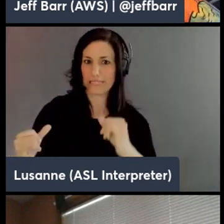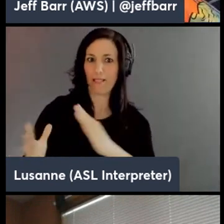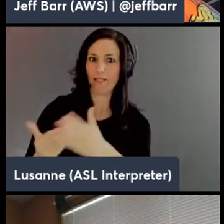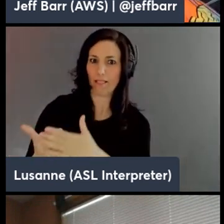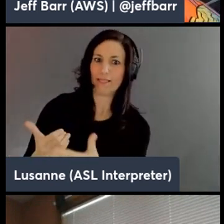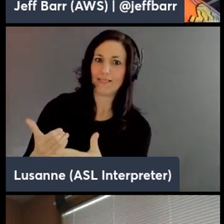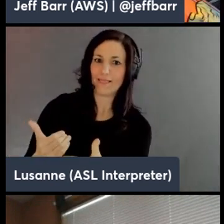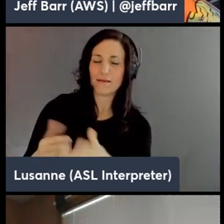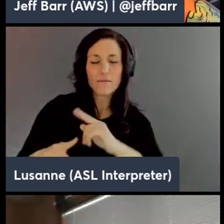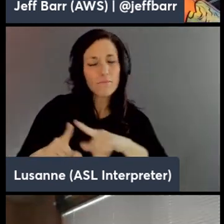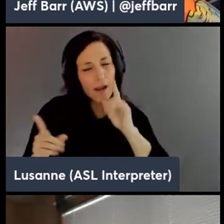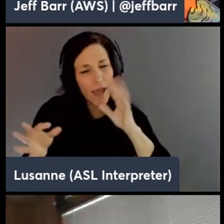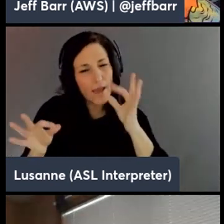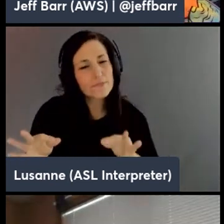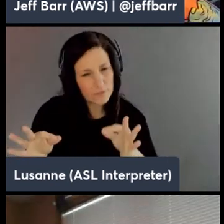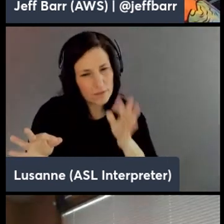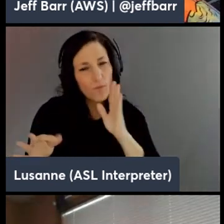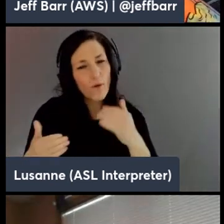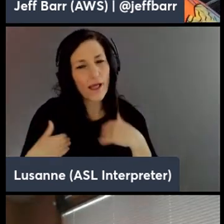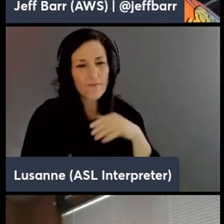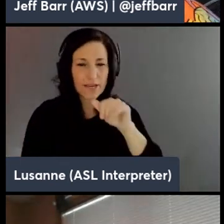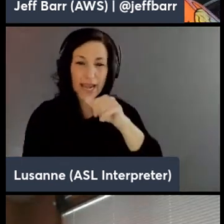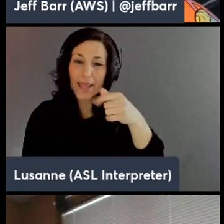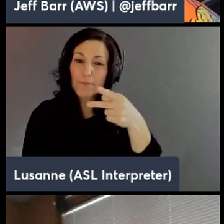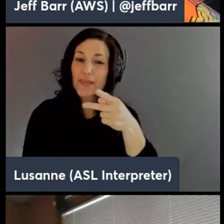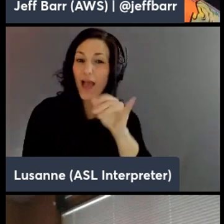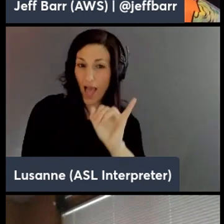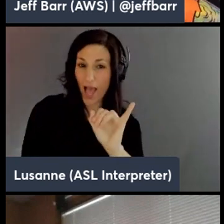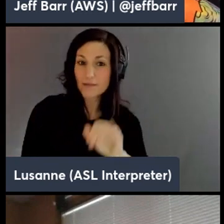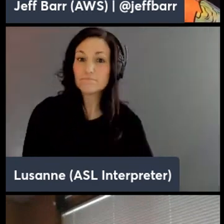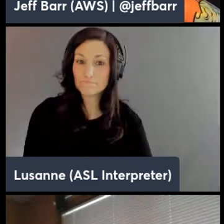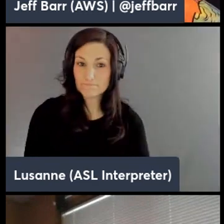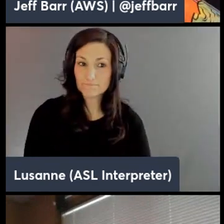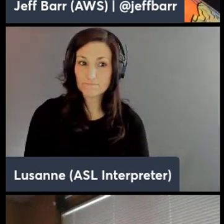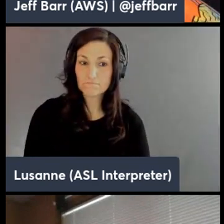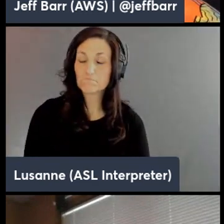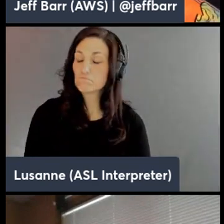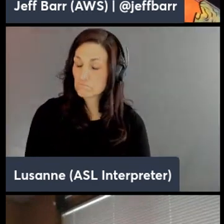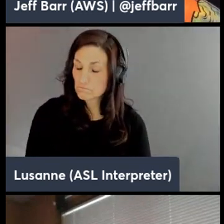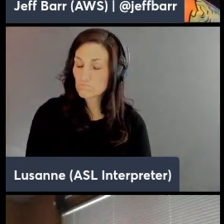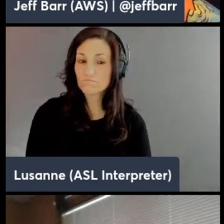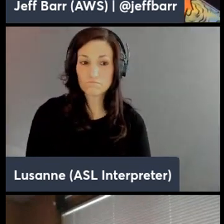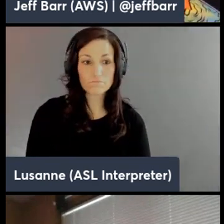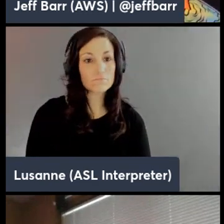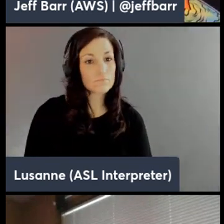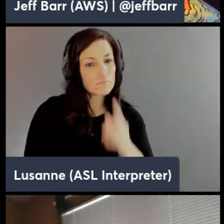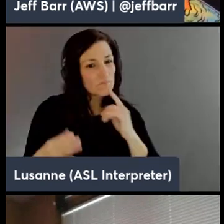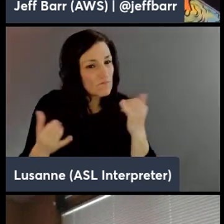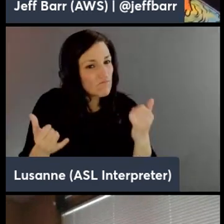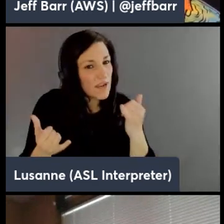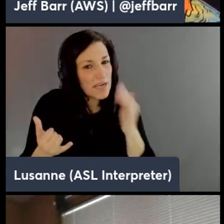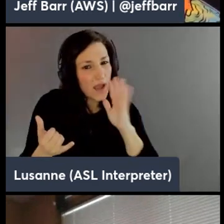yeah, there's an API. - Okay. So I'm gonna go through this real quick and kinda show